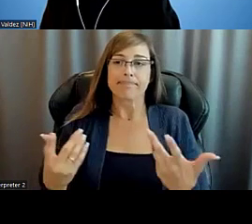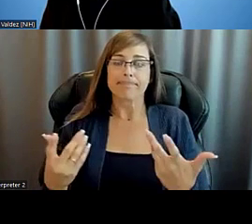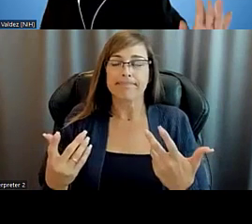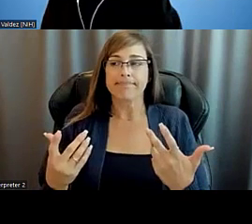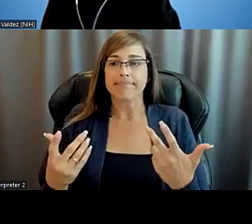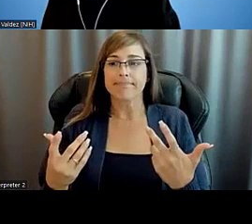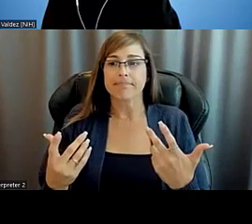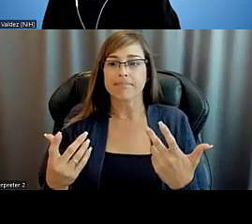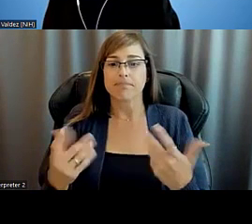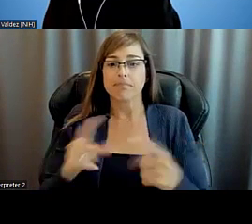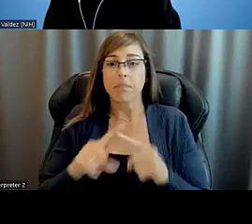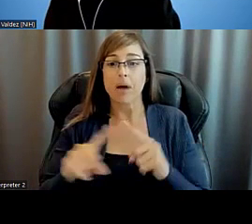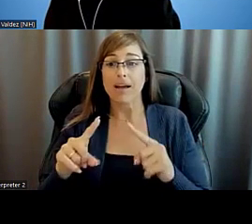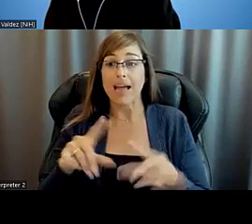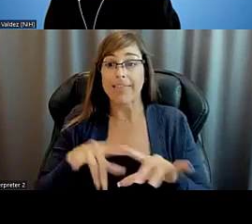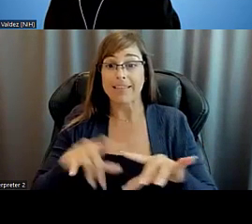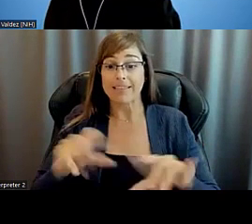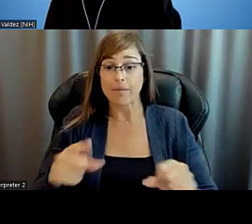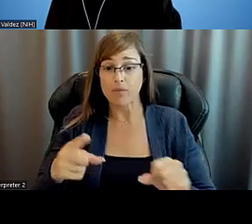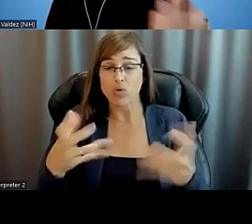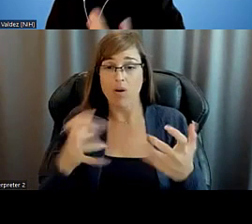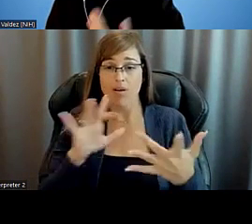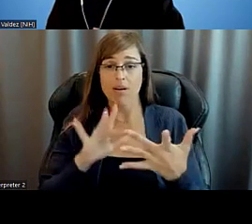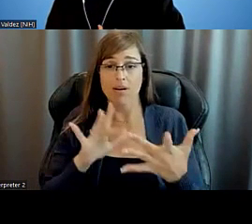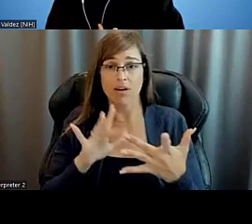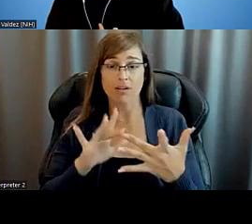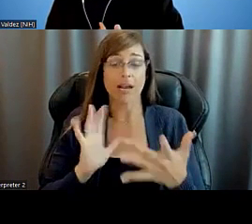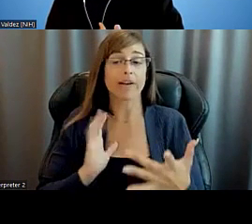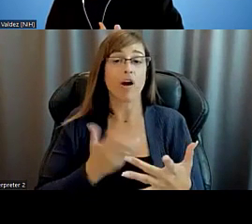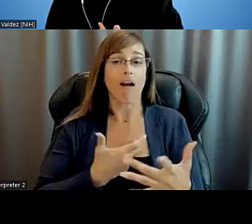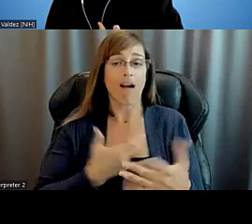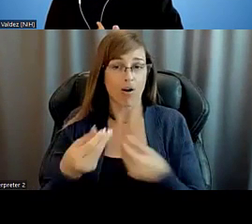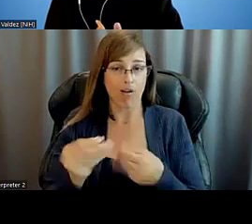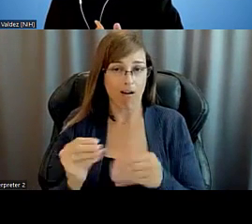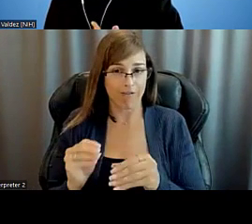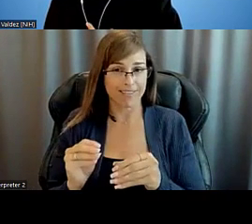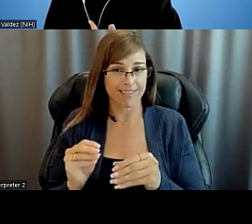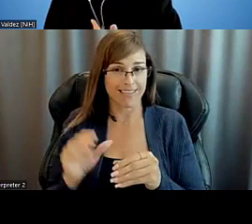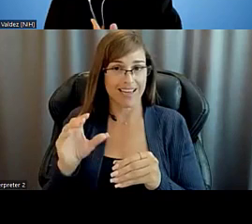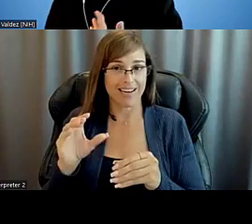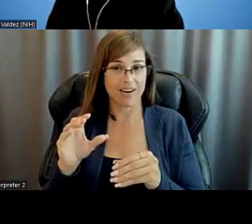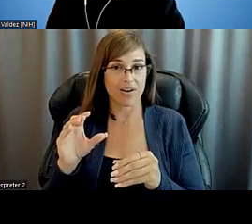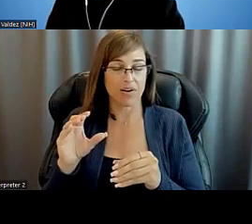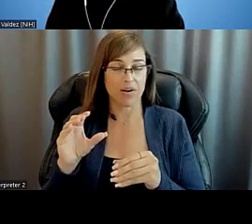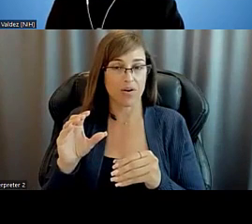Now, at the same time, you want to contact our office in OER just to let us know